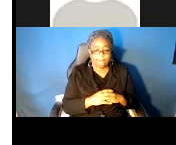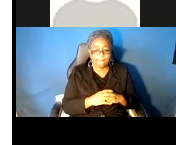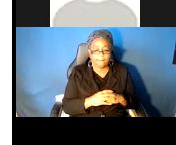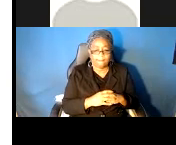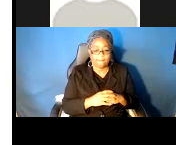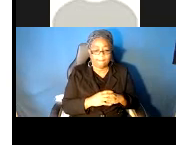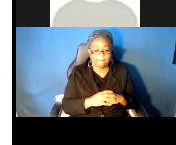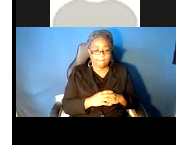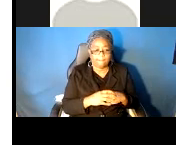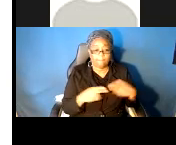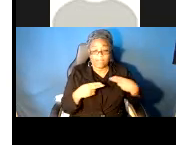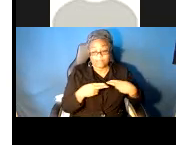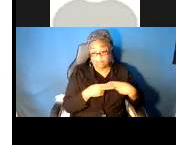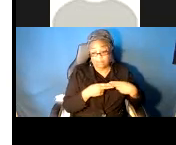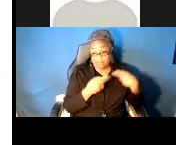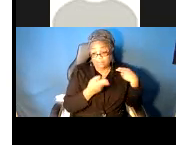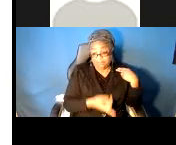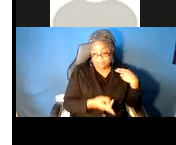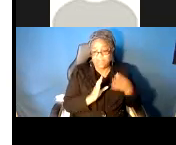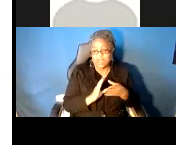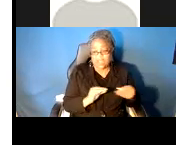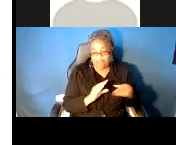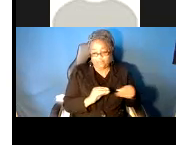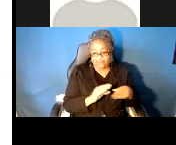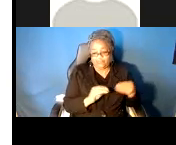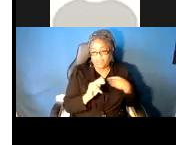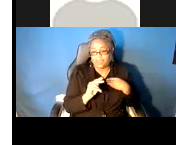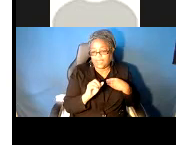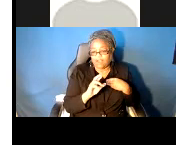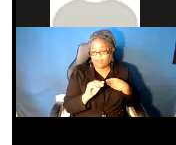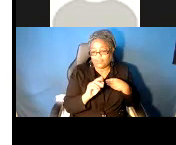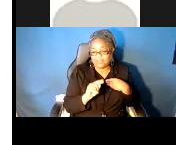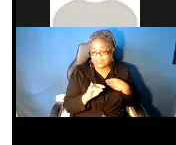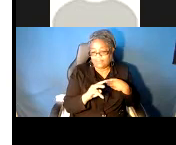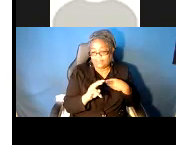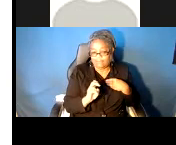This slide is called Proposal Narrative and the narrative is your primary tool